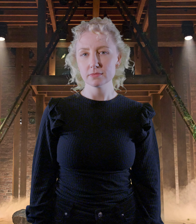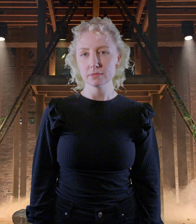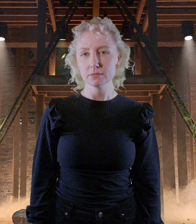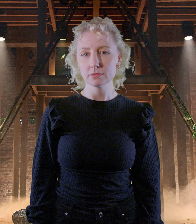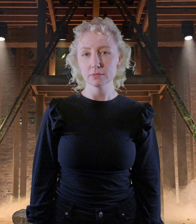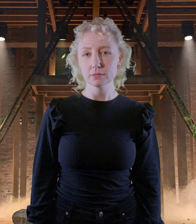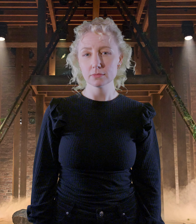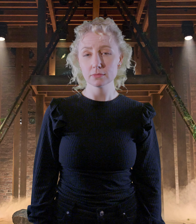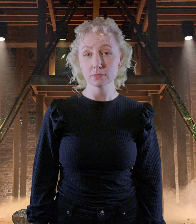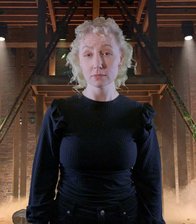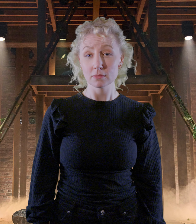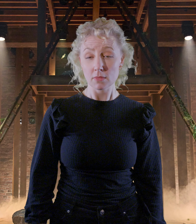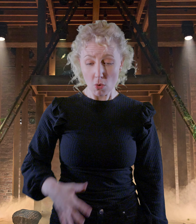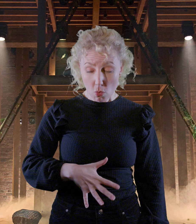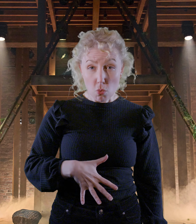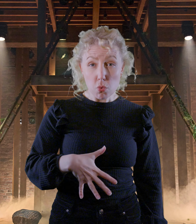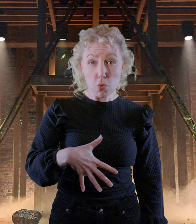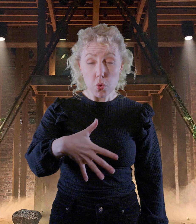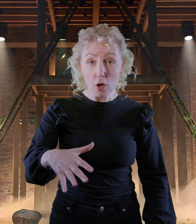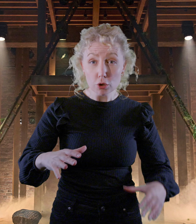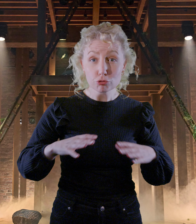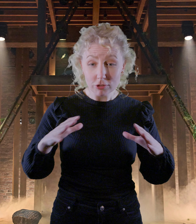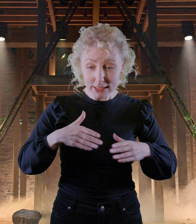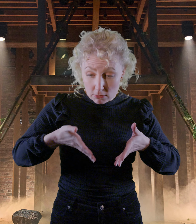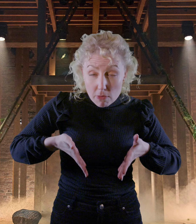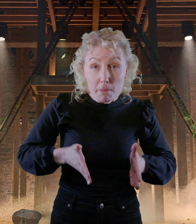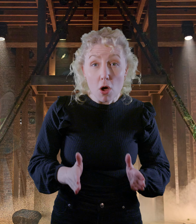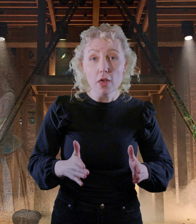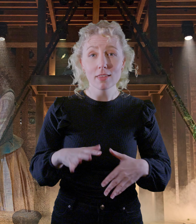Agnes goes into the forest to give birth to her first child, Susanna.